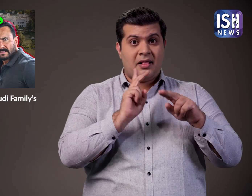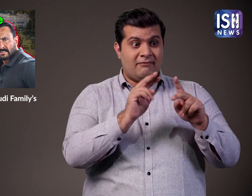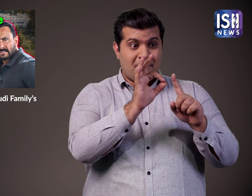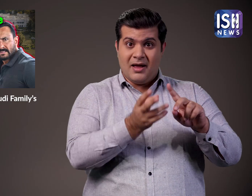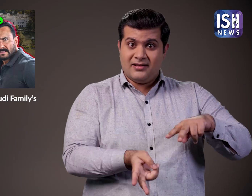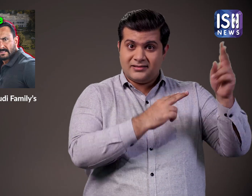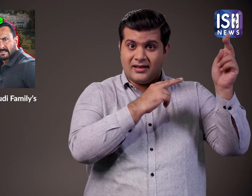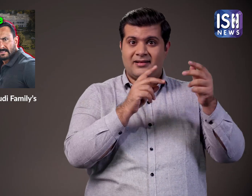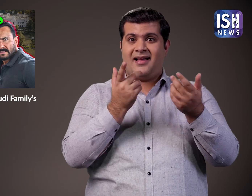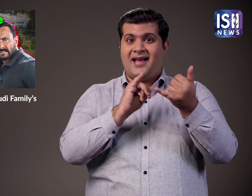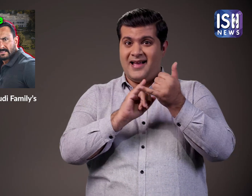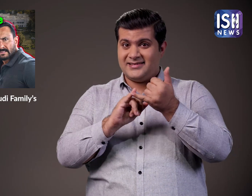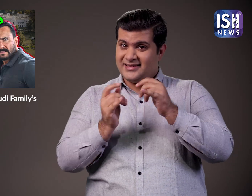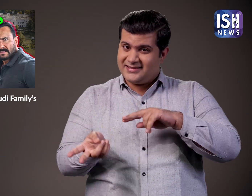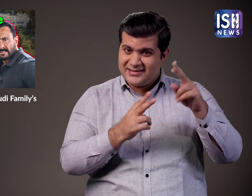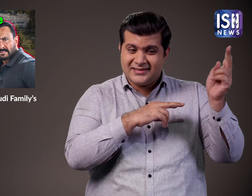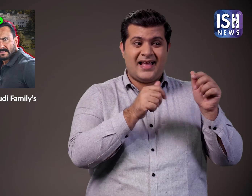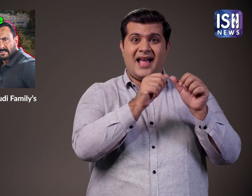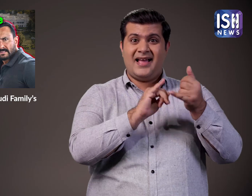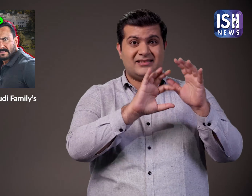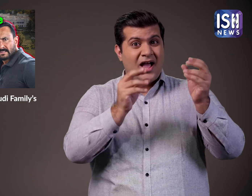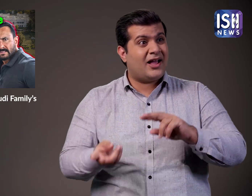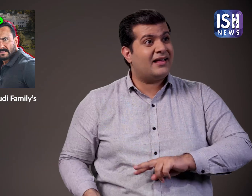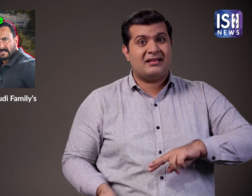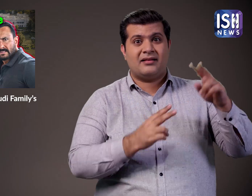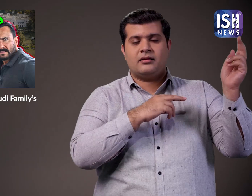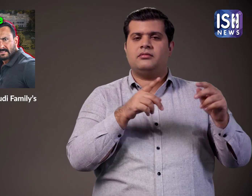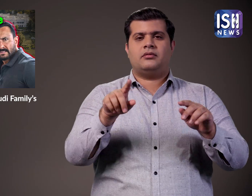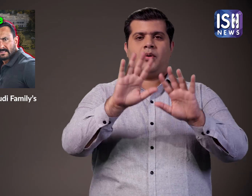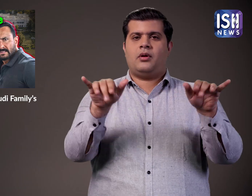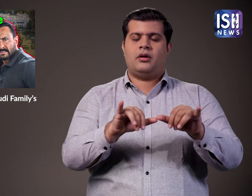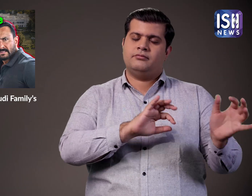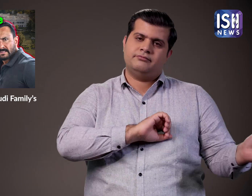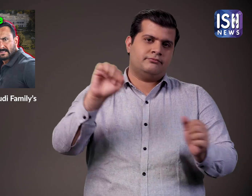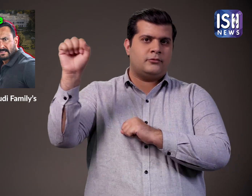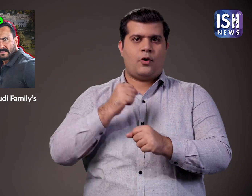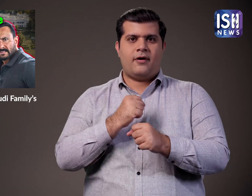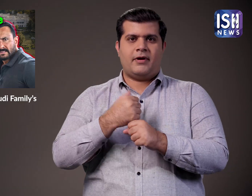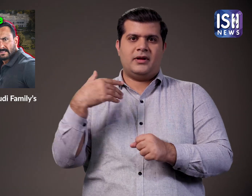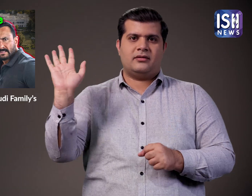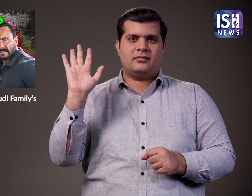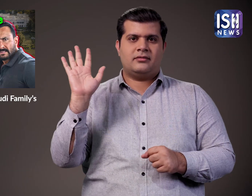If she had moved to Pakistan with Abida, the Indian government would have taken control of the properties.